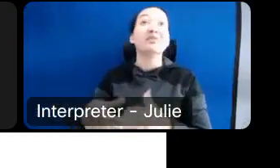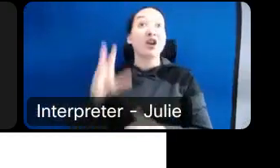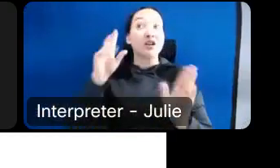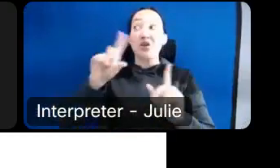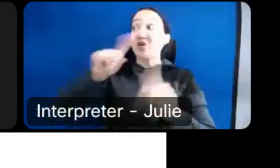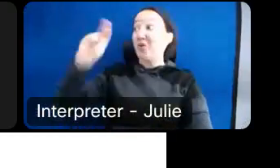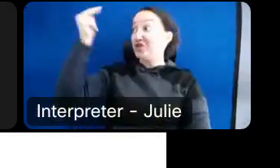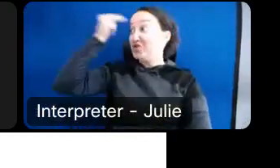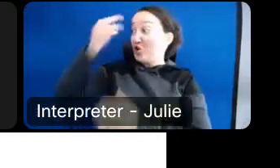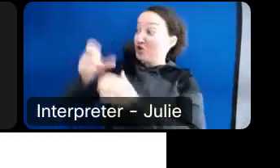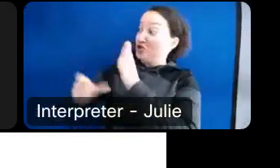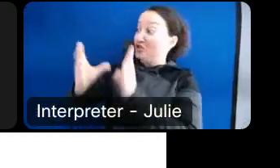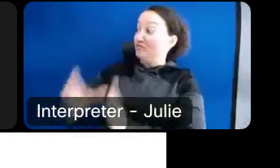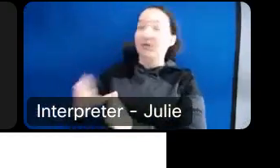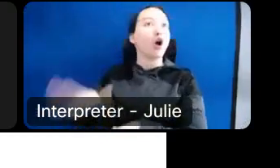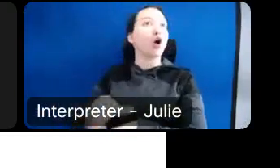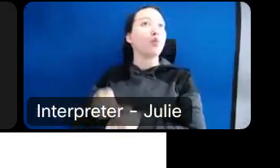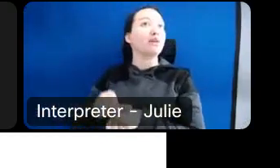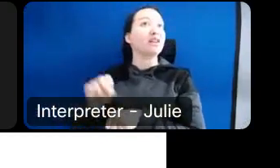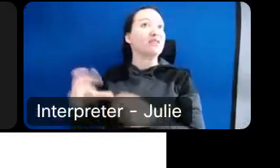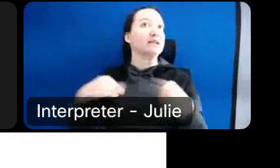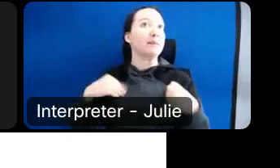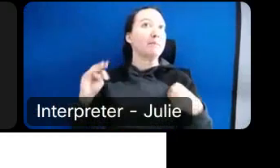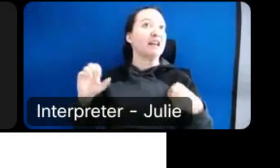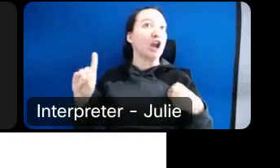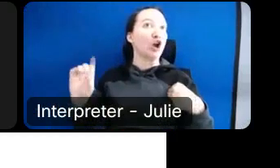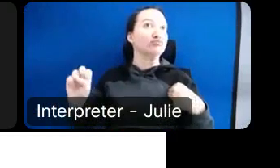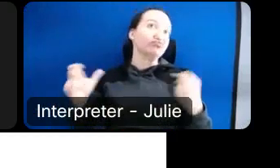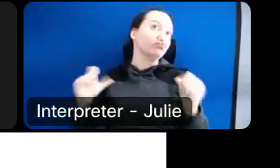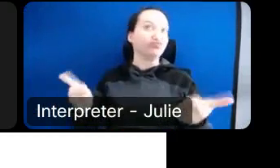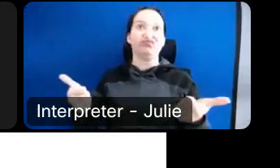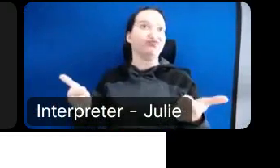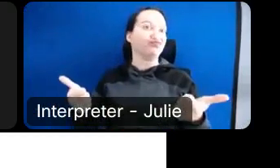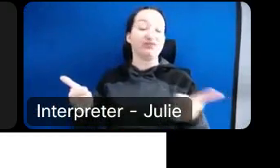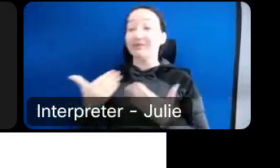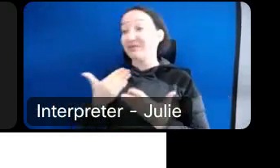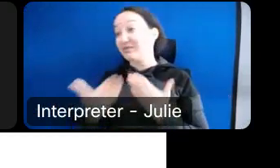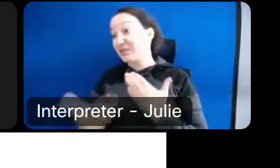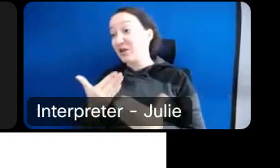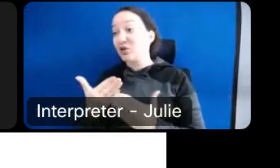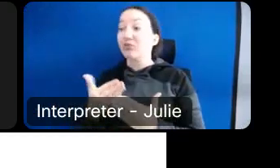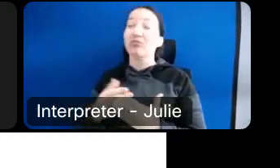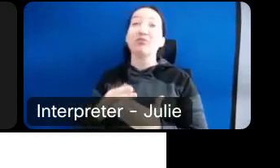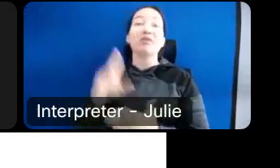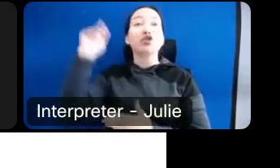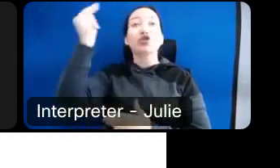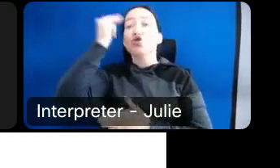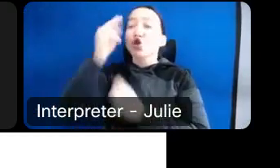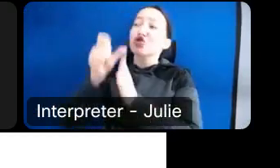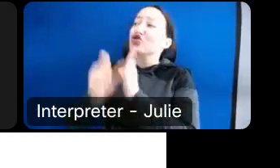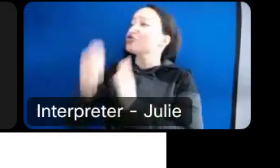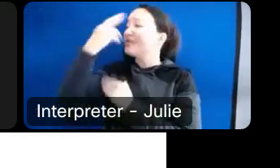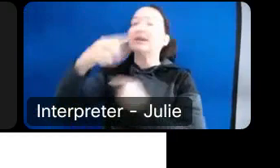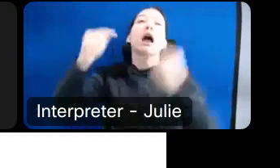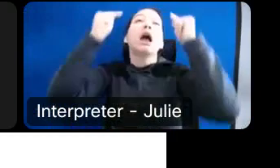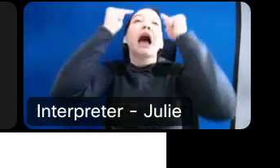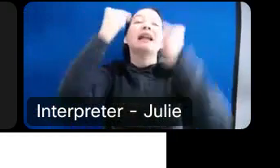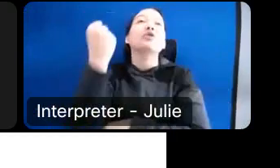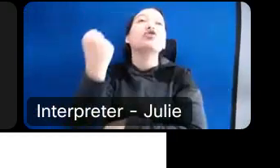You make an appointment with the neurosurgeon if they take Medicare, you said doesn't matter if you, if you want to go to see the neurosurgeon, because you had a headache 3 years ago.